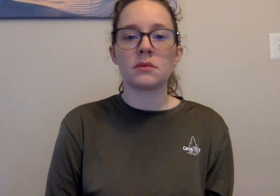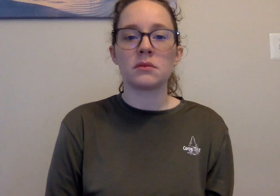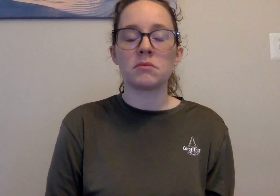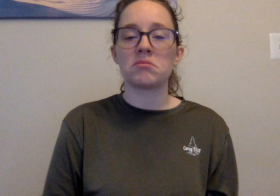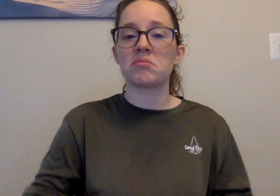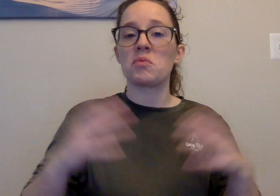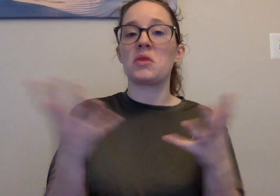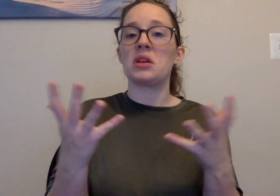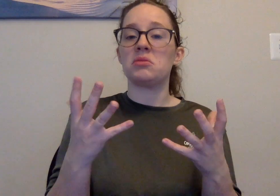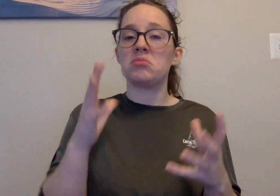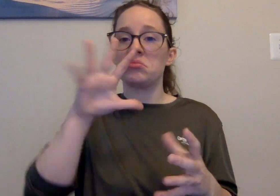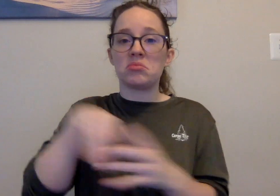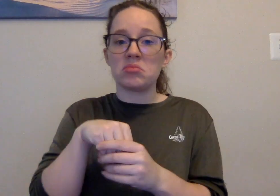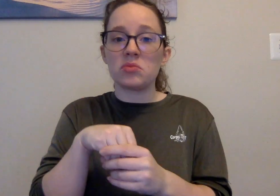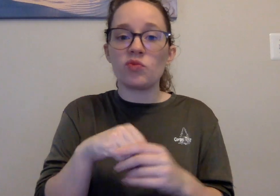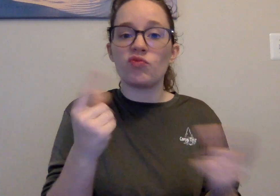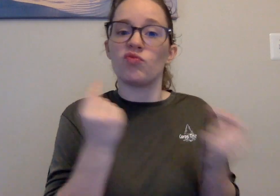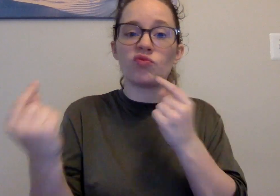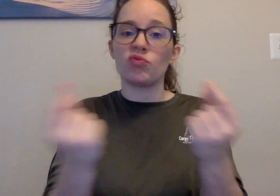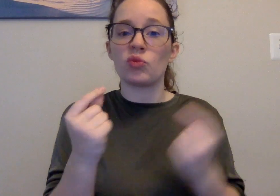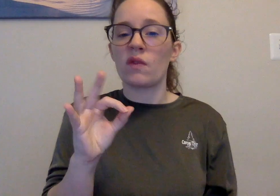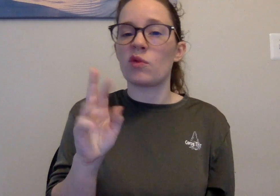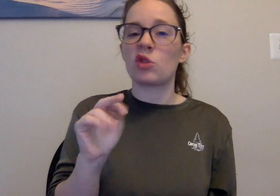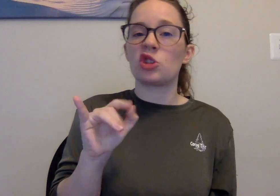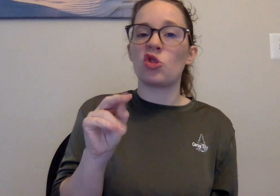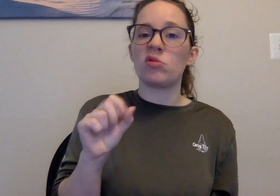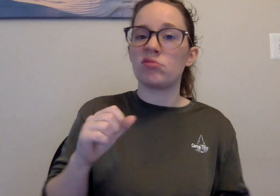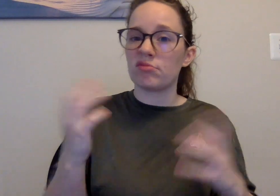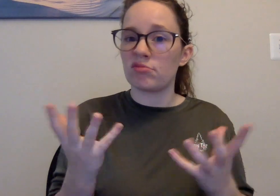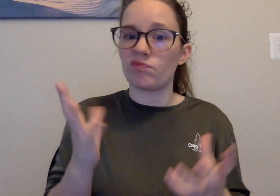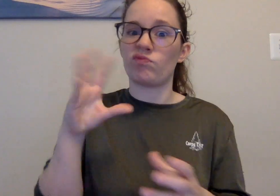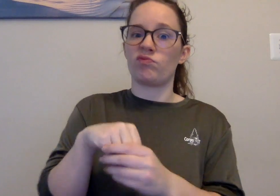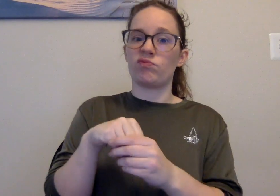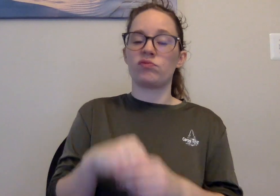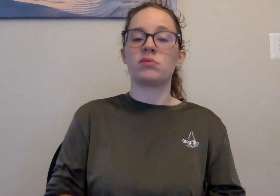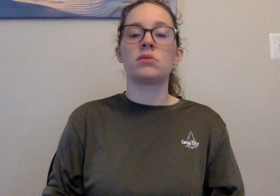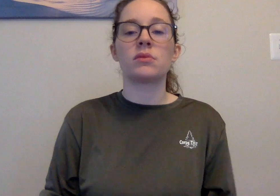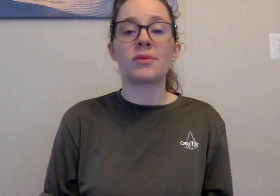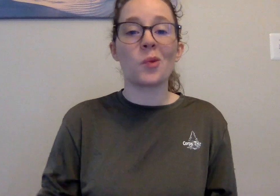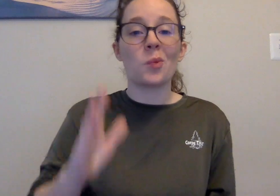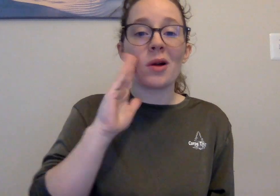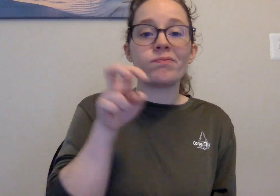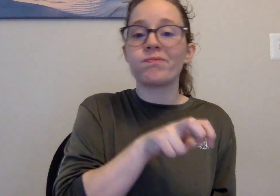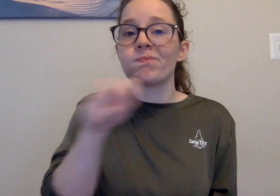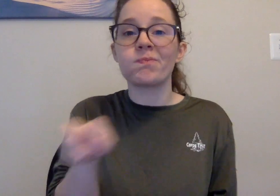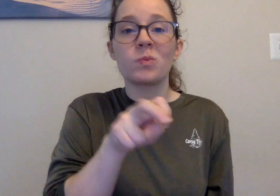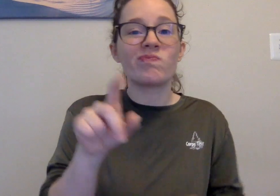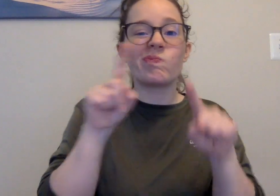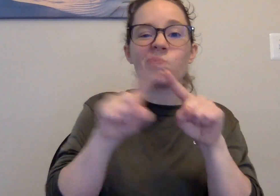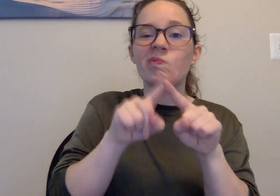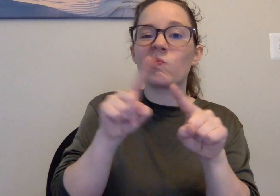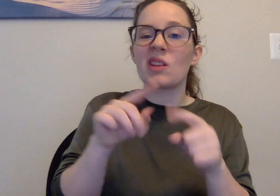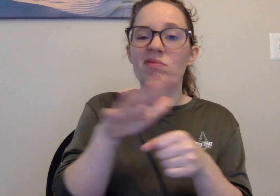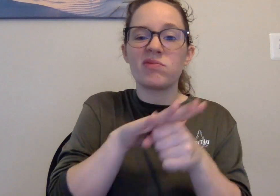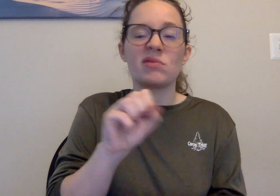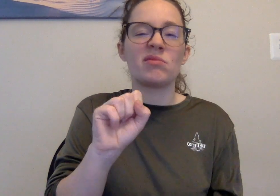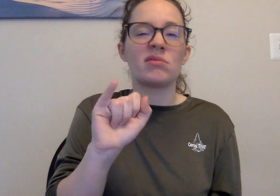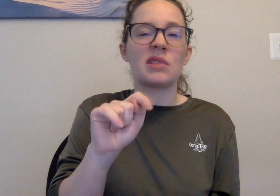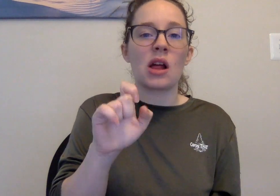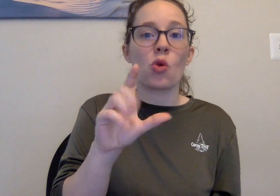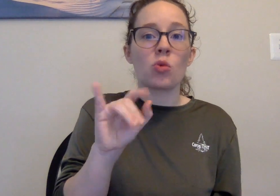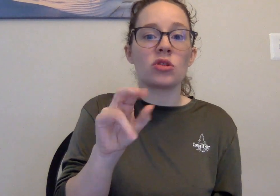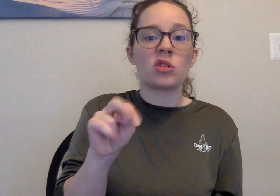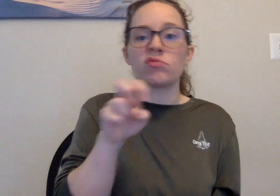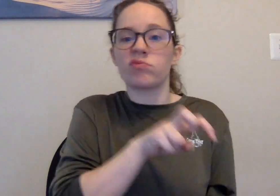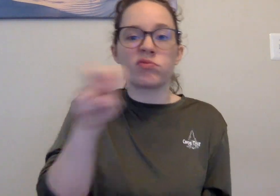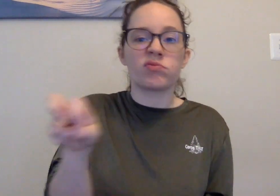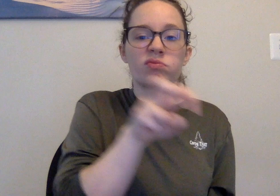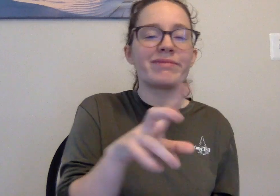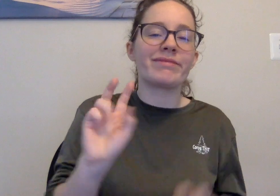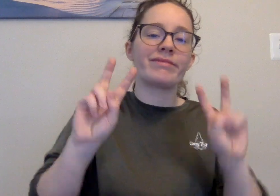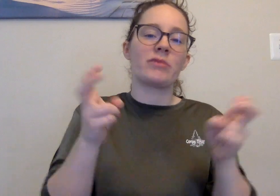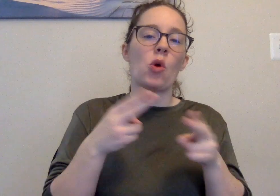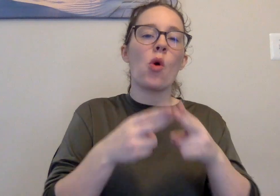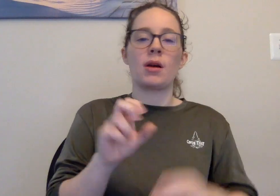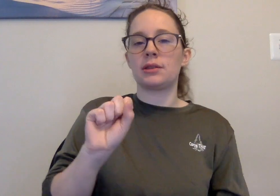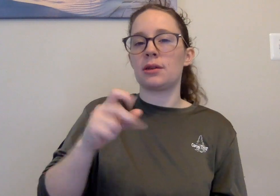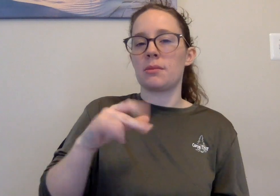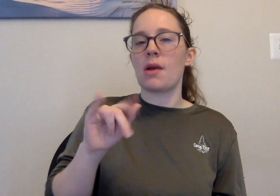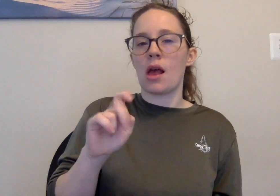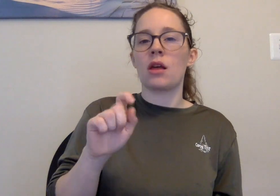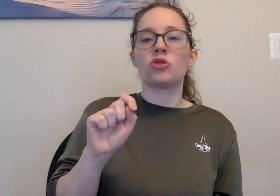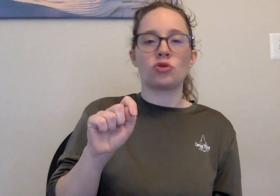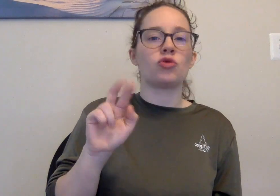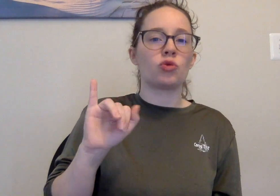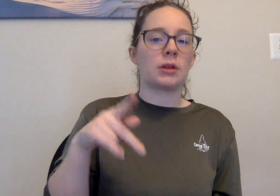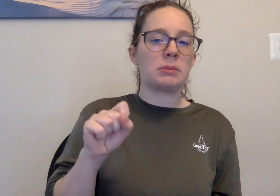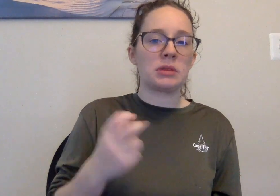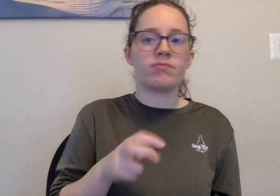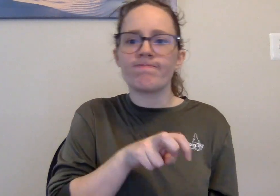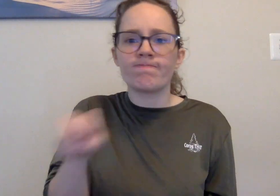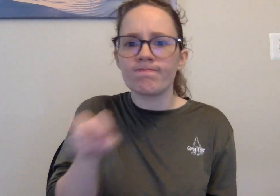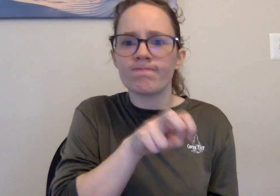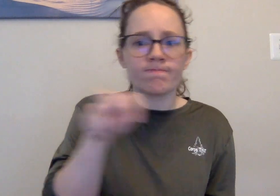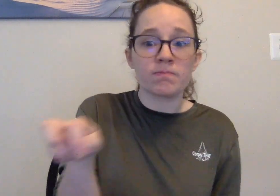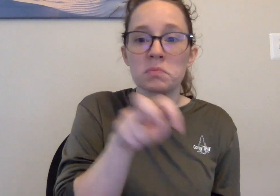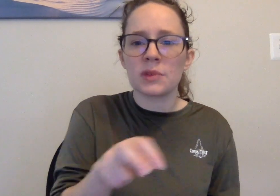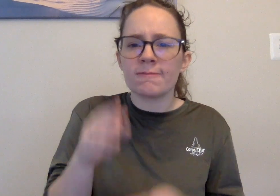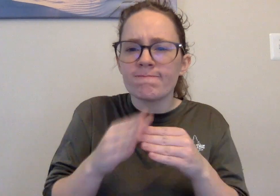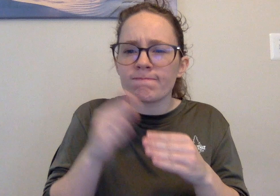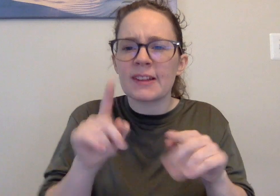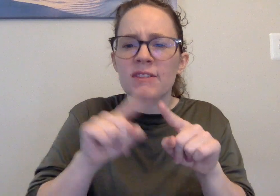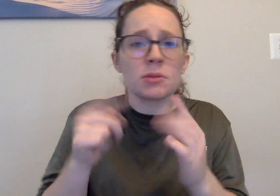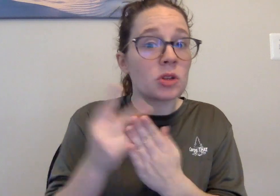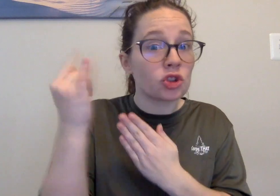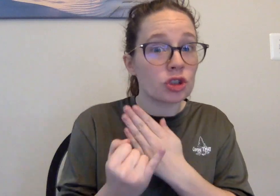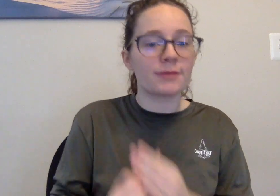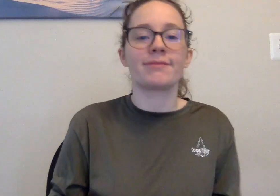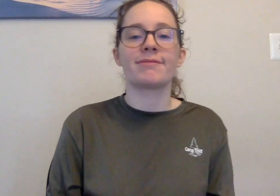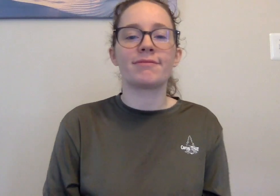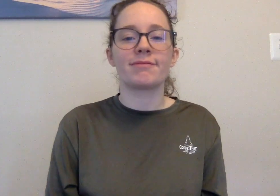For essential functions: travel to various site locations (spike trips) accomplishing different projects